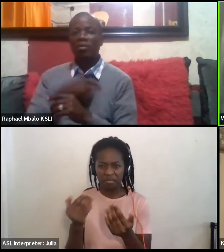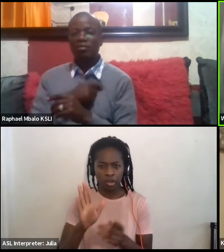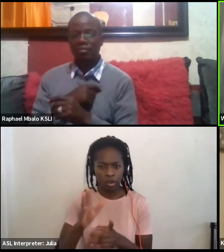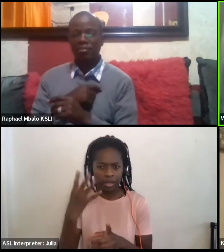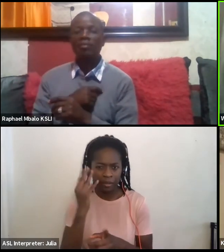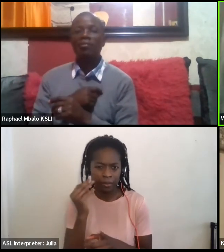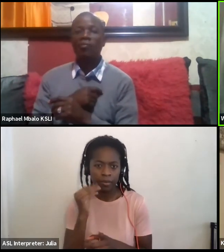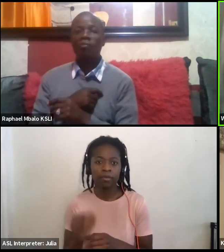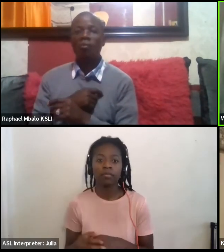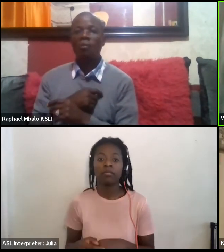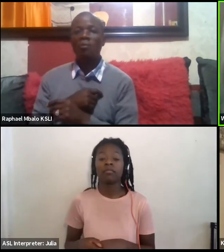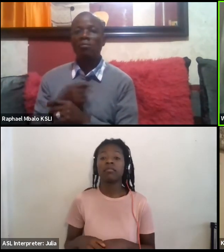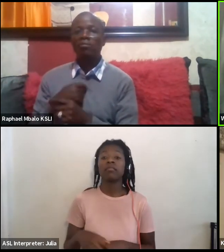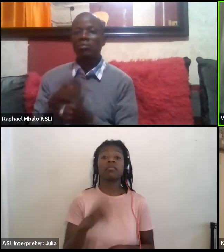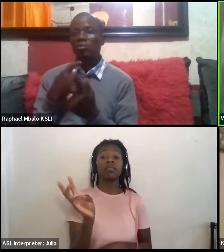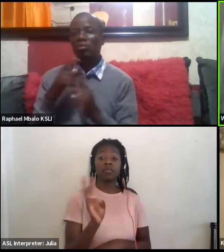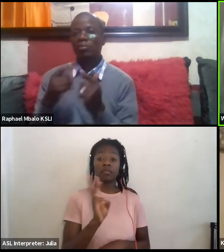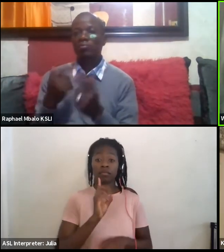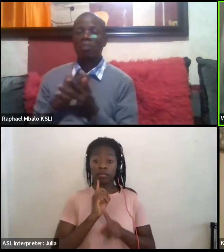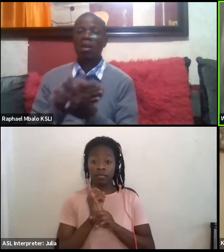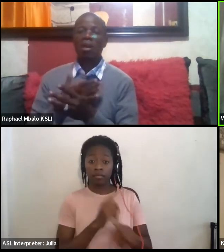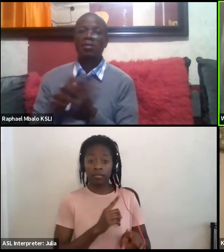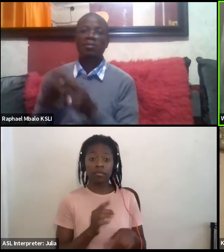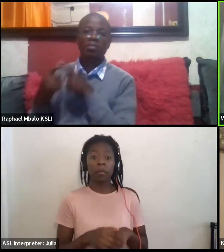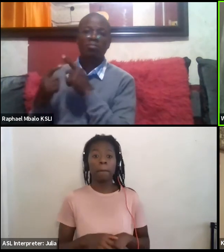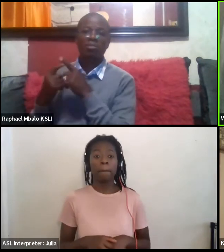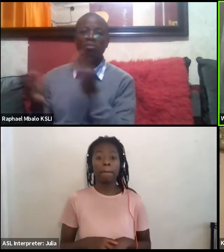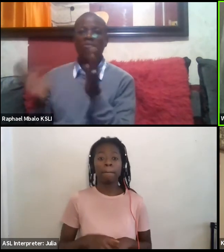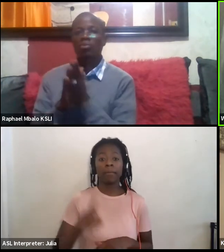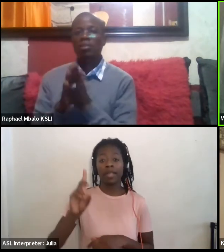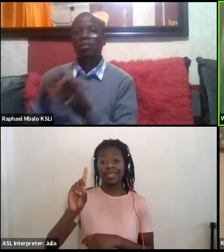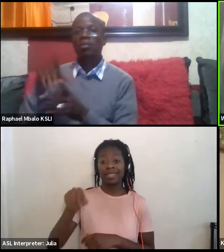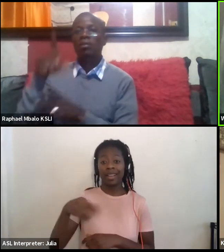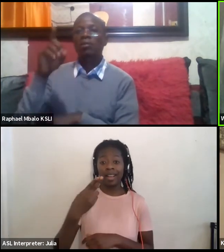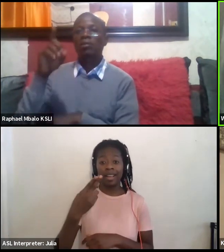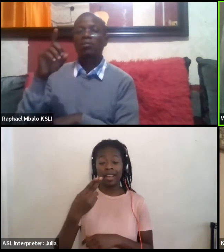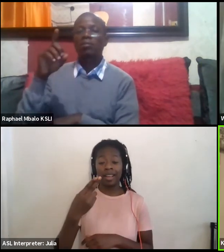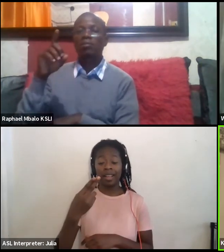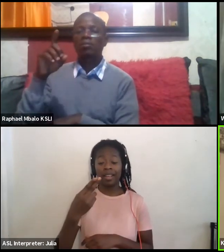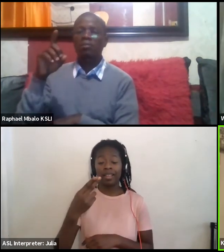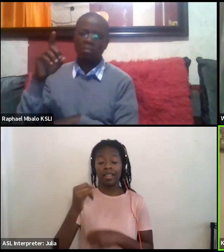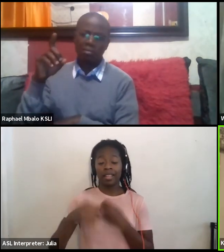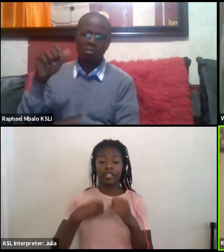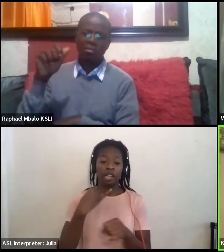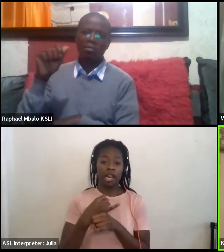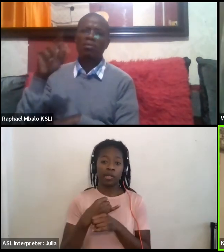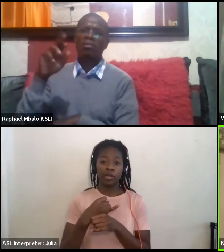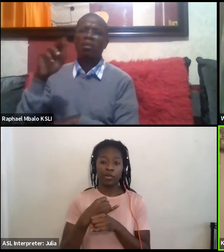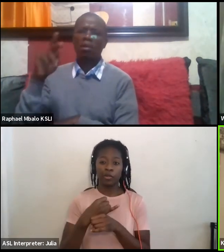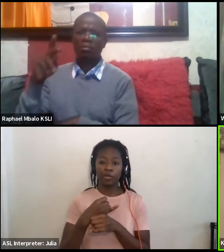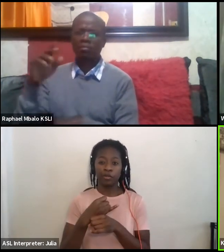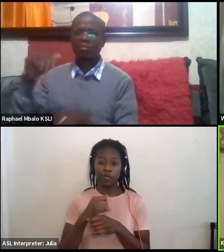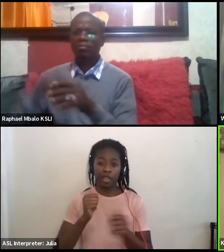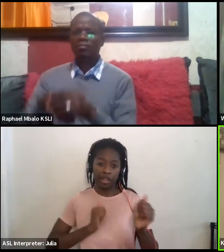I'll speak of my experience with DAH International Theater. It's based in Serbia.